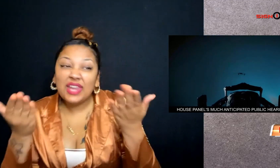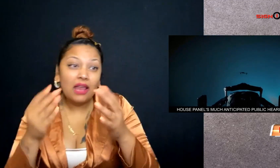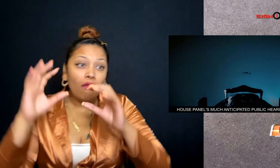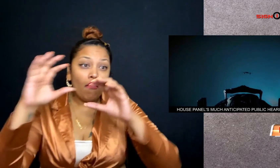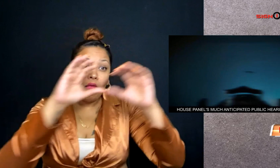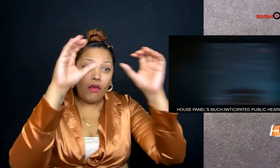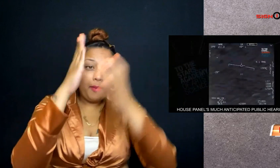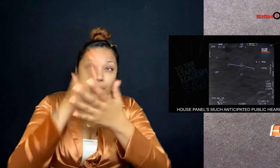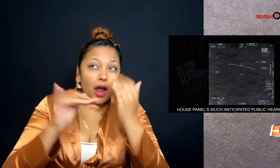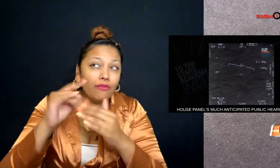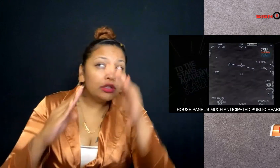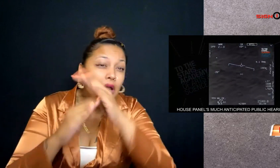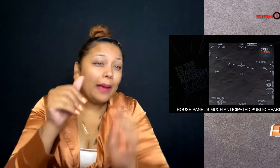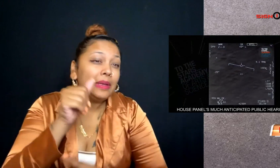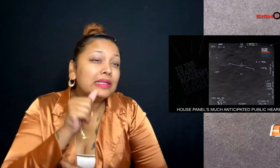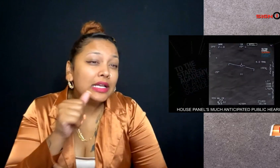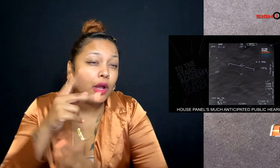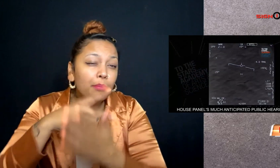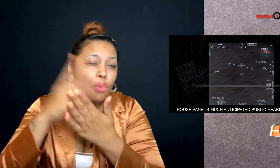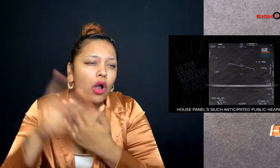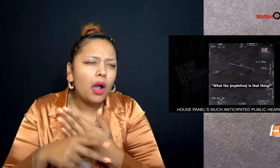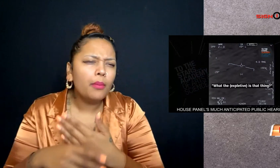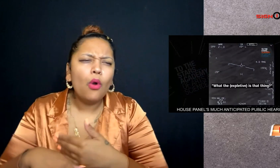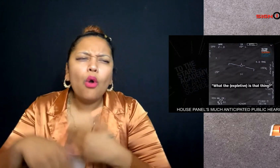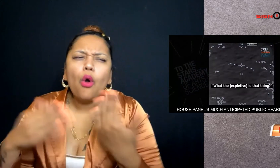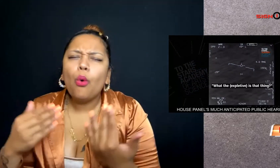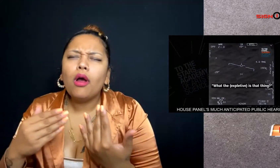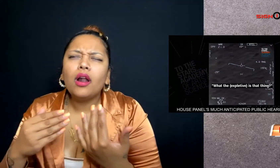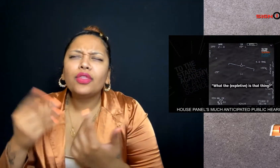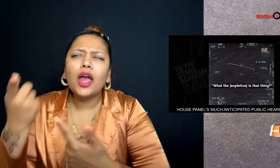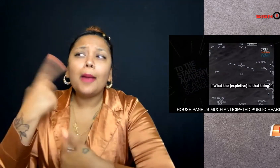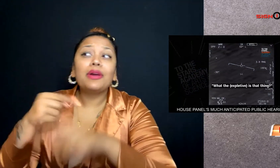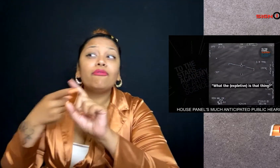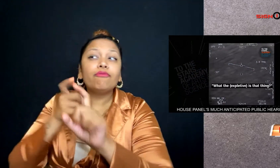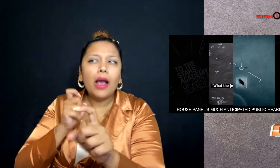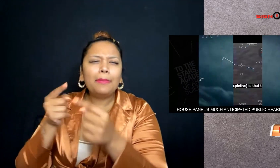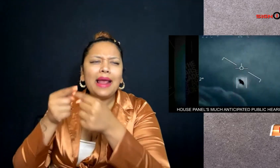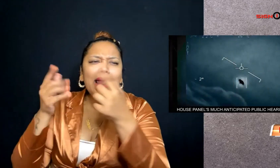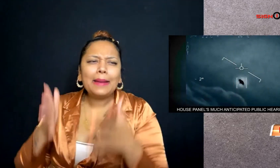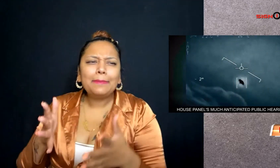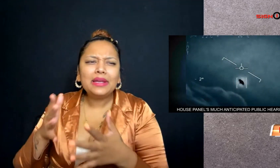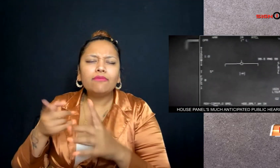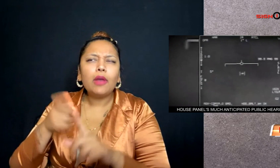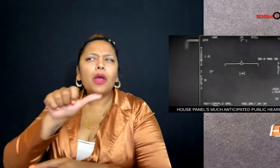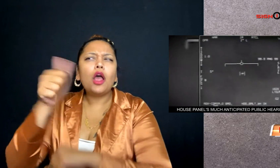could these objects be part of a top-secret program could they be coming from enemies